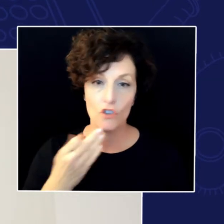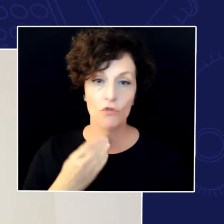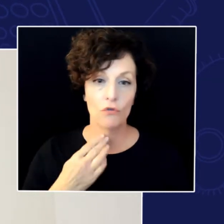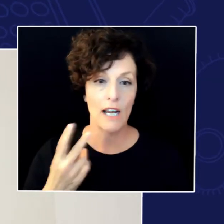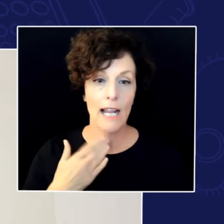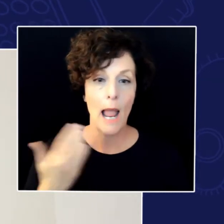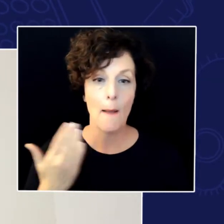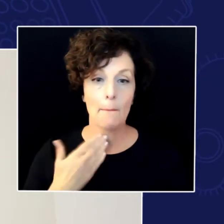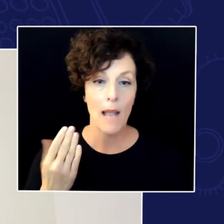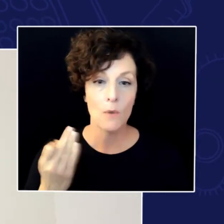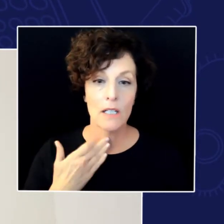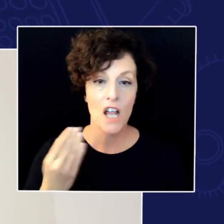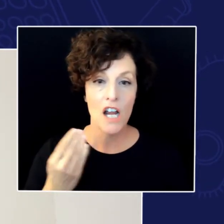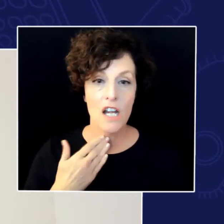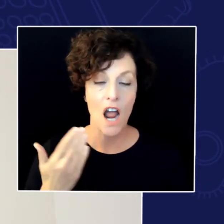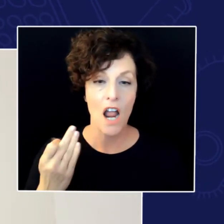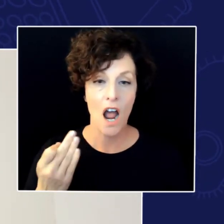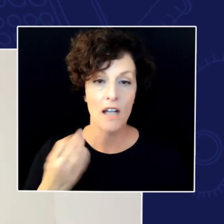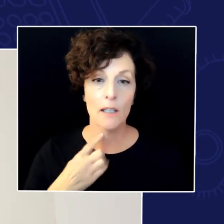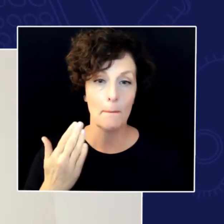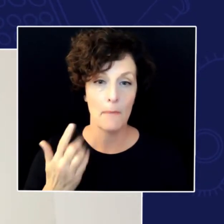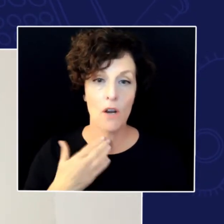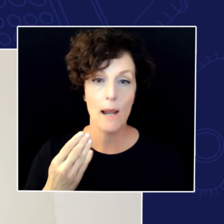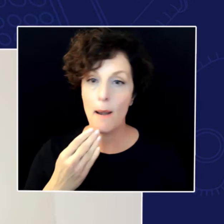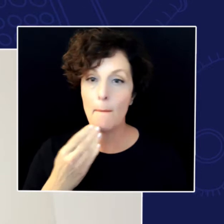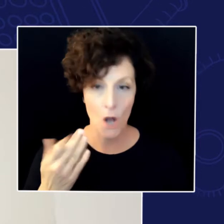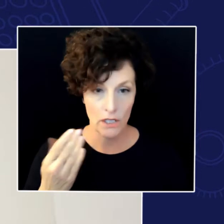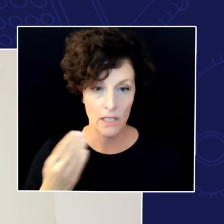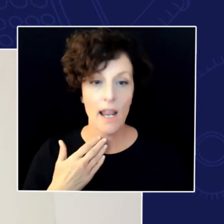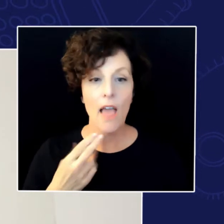at Mount Sinai, a hospital in Boston.